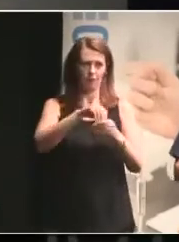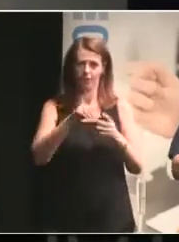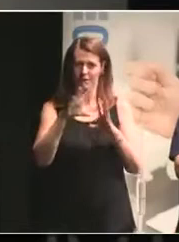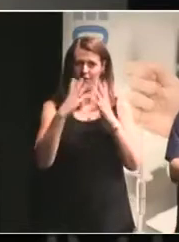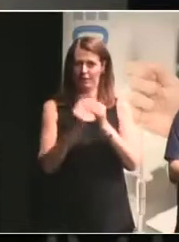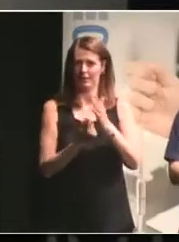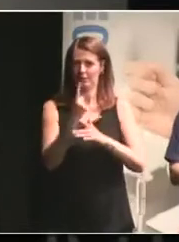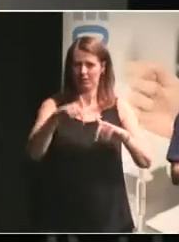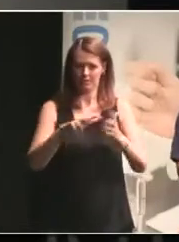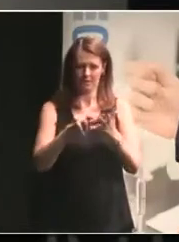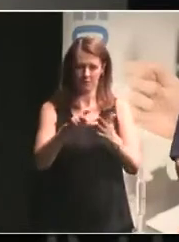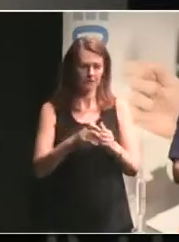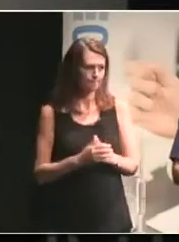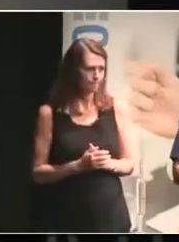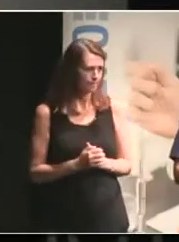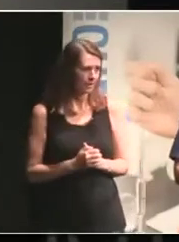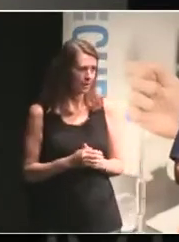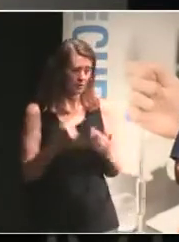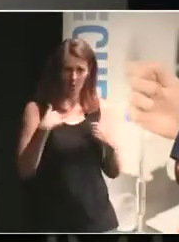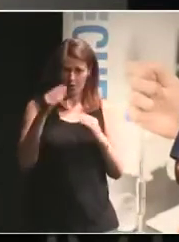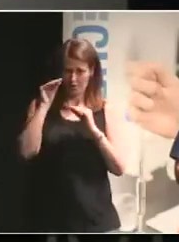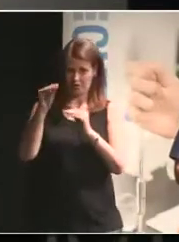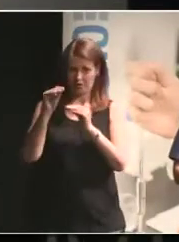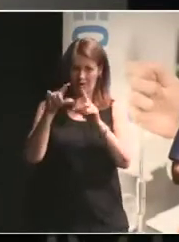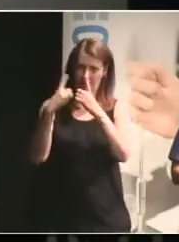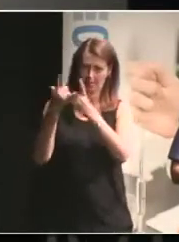I do want to give a shout out I teach a class back in the United States